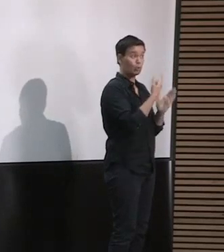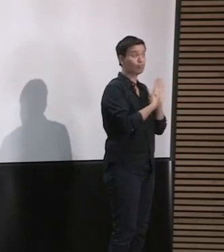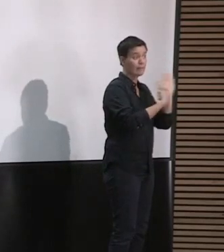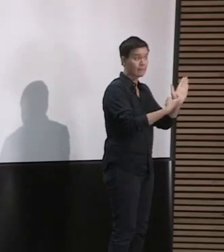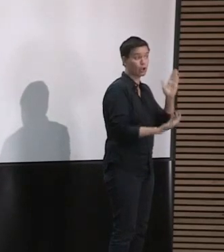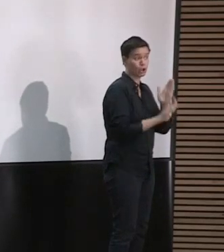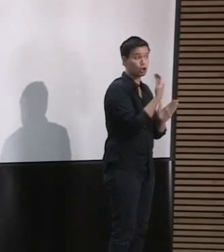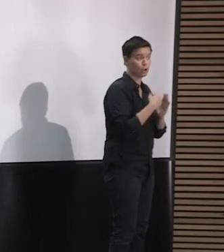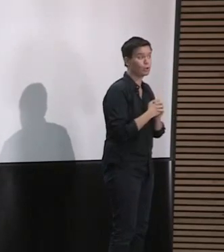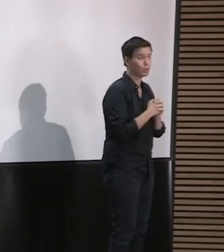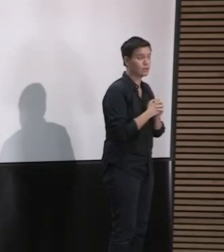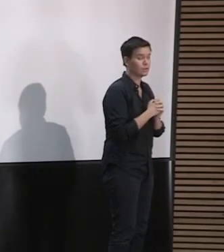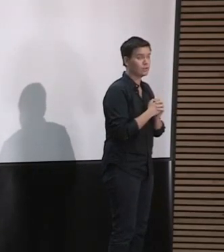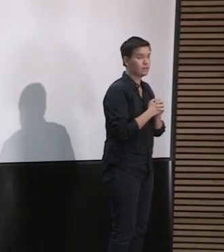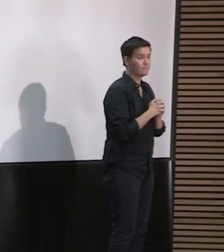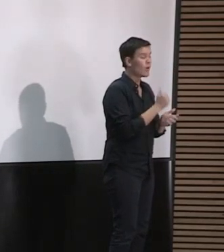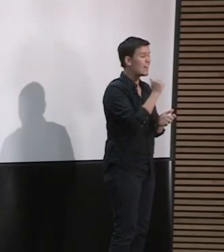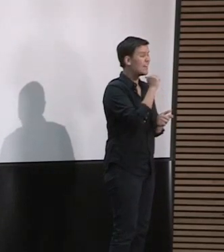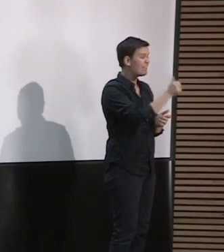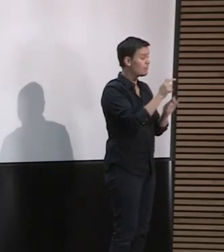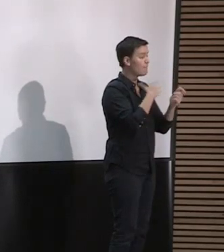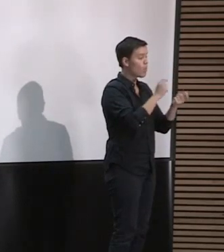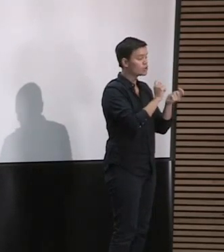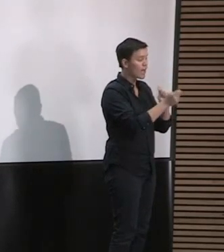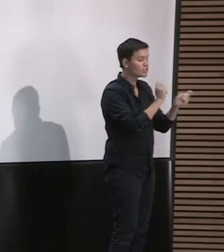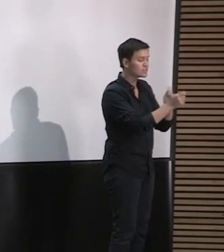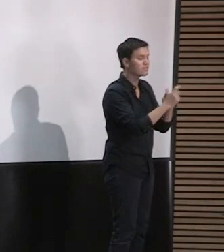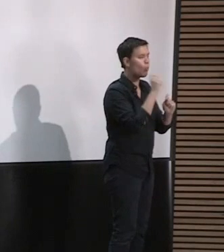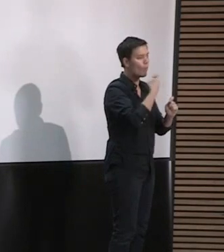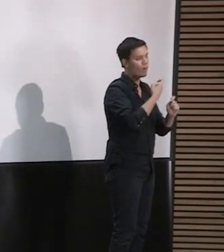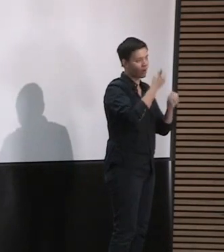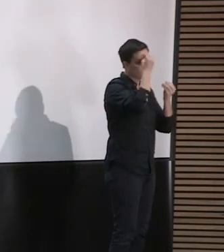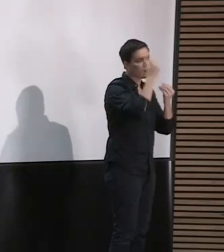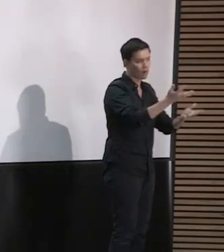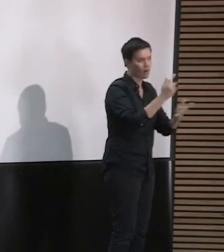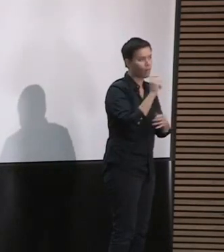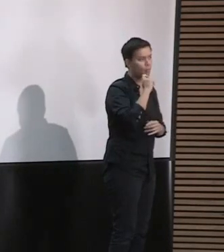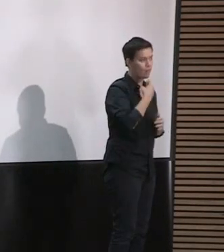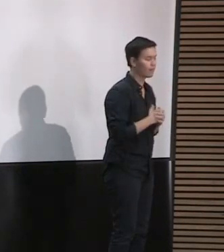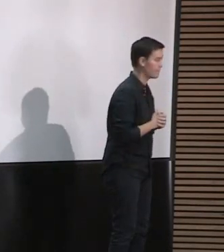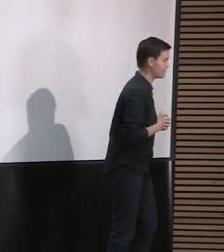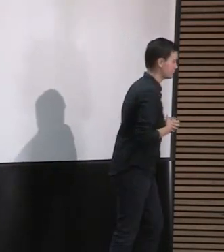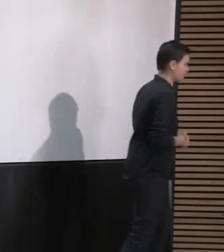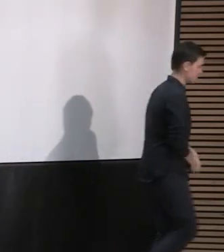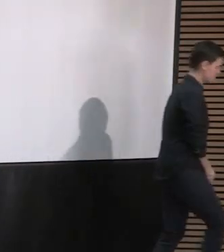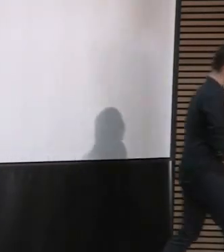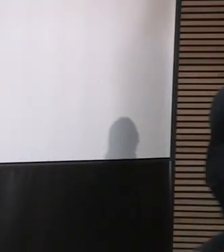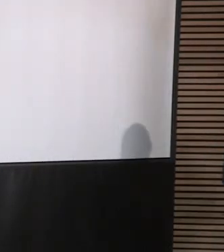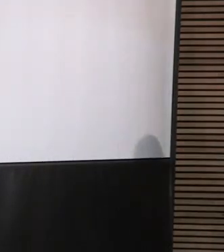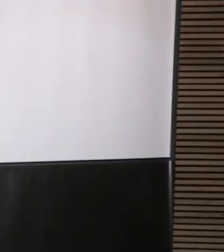needed to do that. But when it comes to any downgrade of our restrictions, we'll be doing a